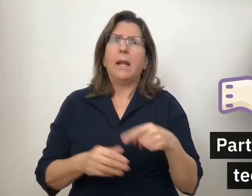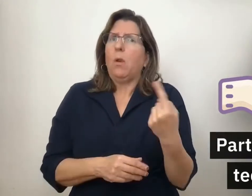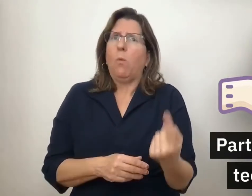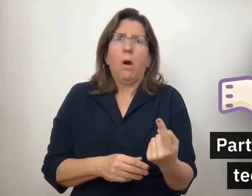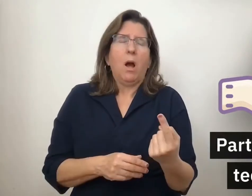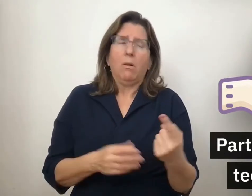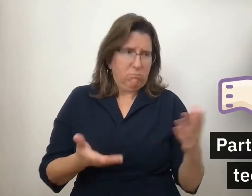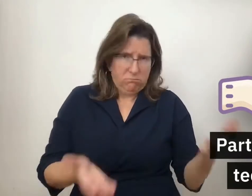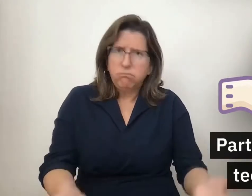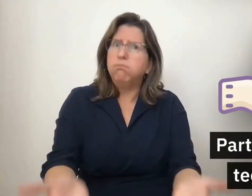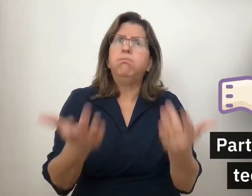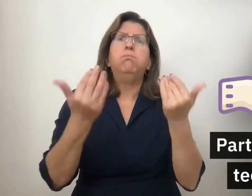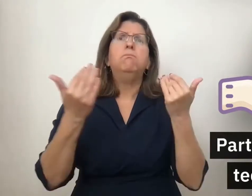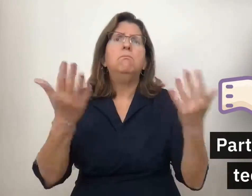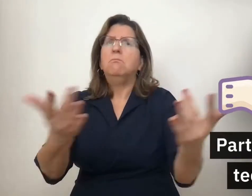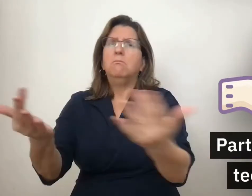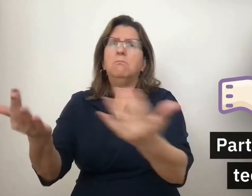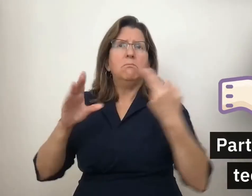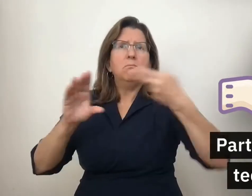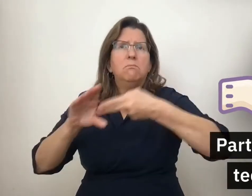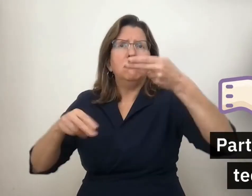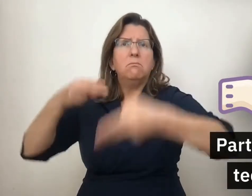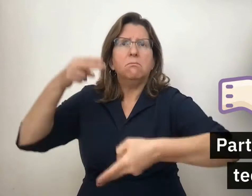Everyone who wishes to participate is openly welcomed.